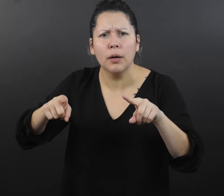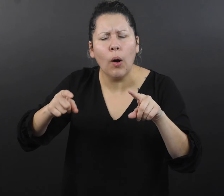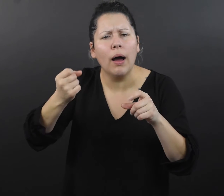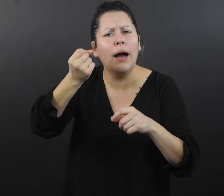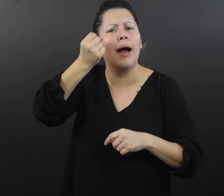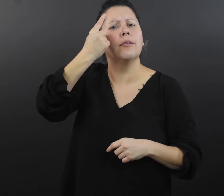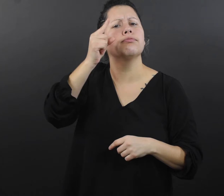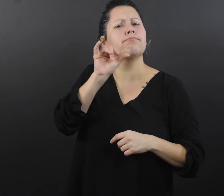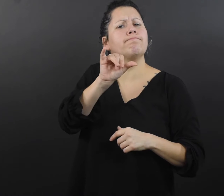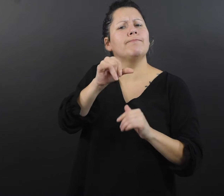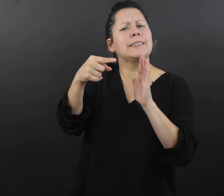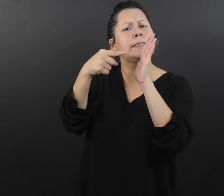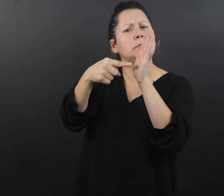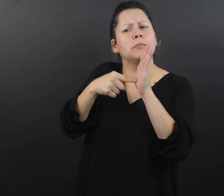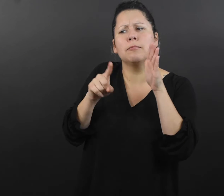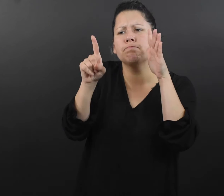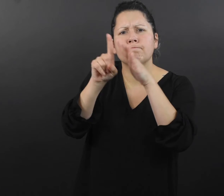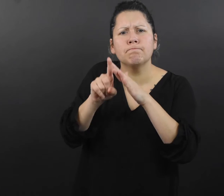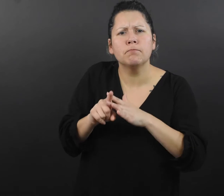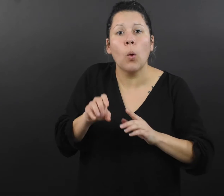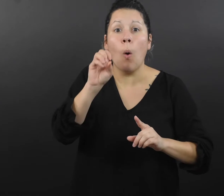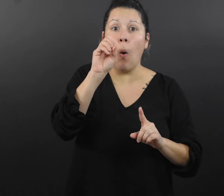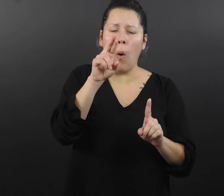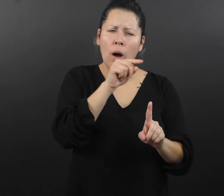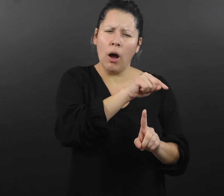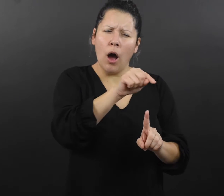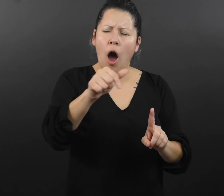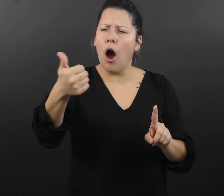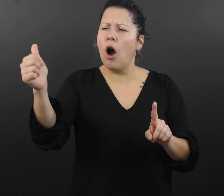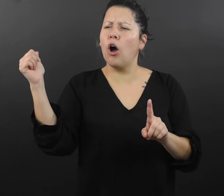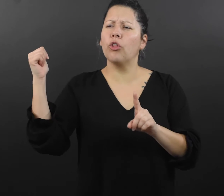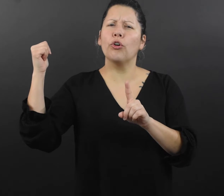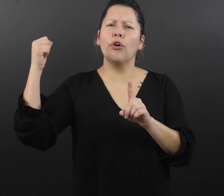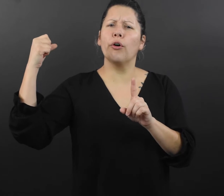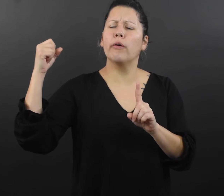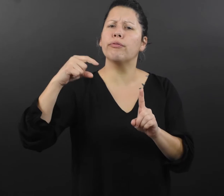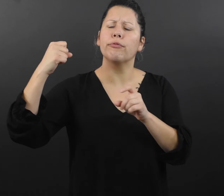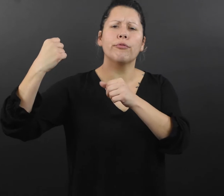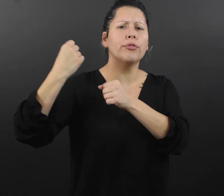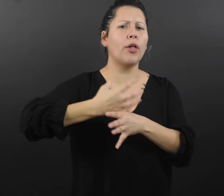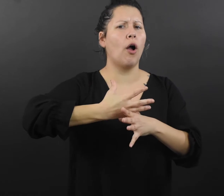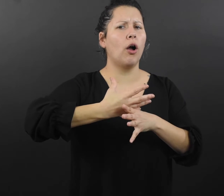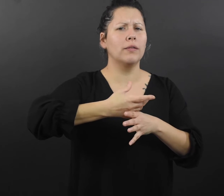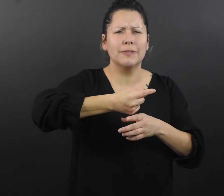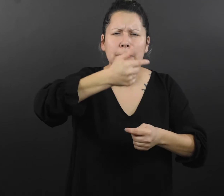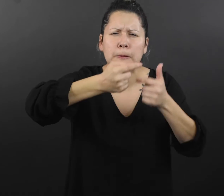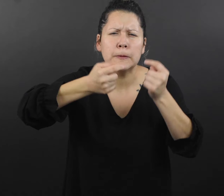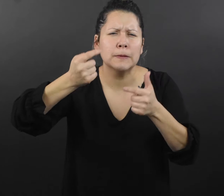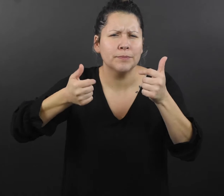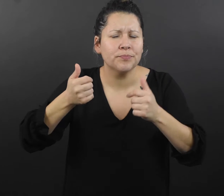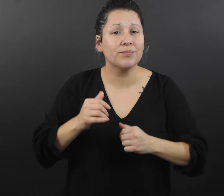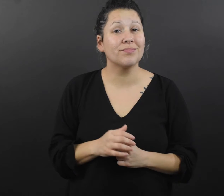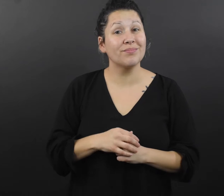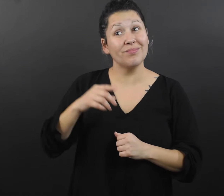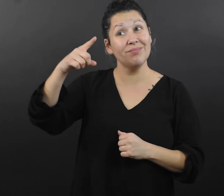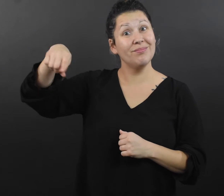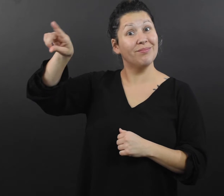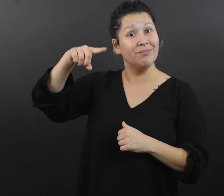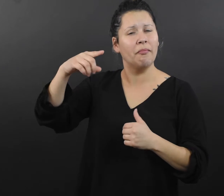tests to better understand symptoms or to rule out other possible causes. They may also ask